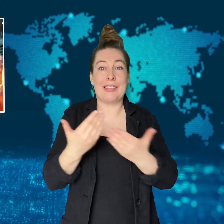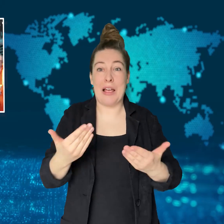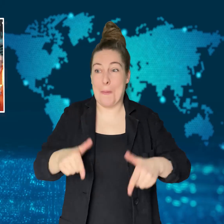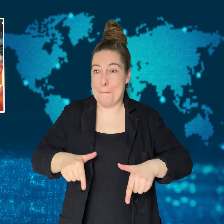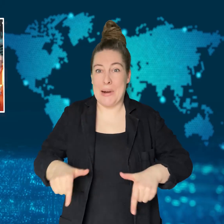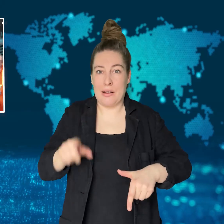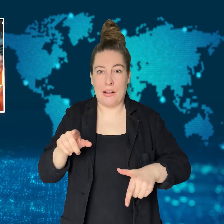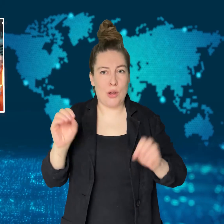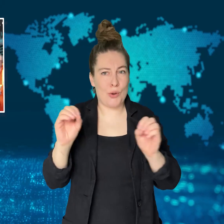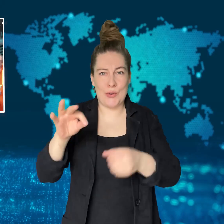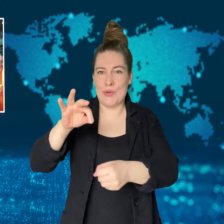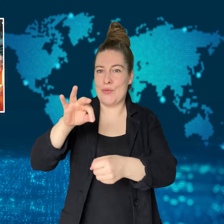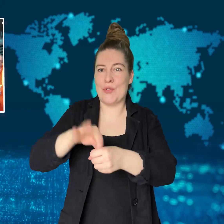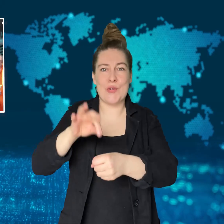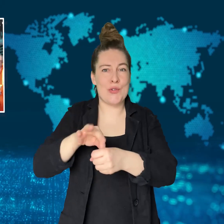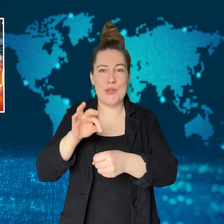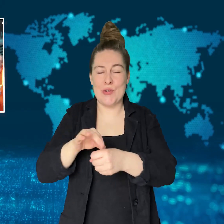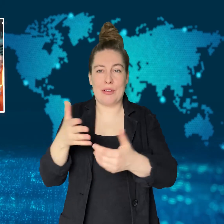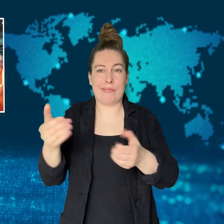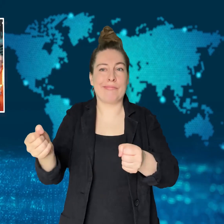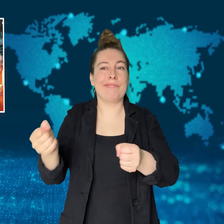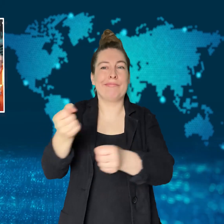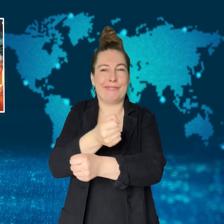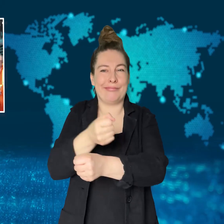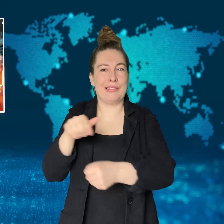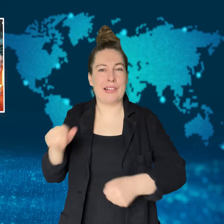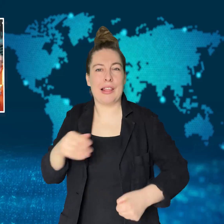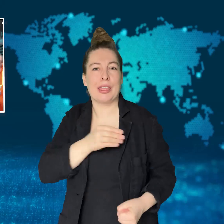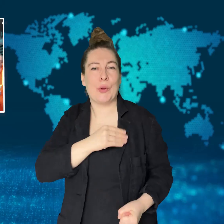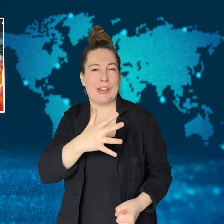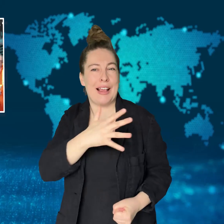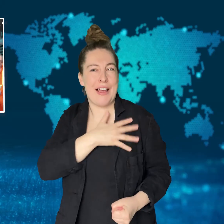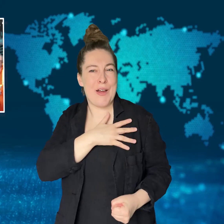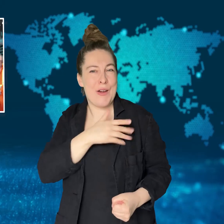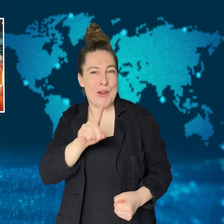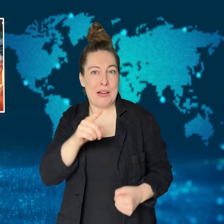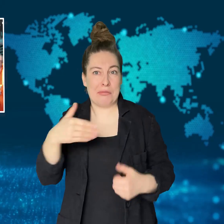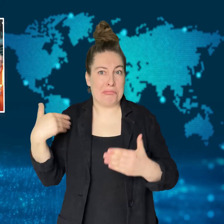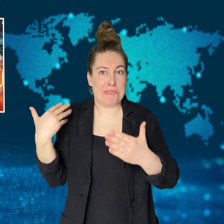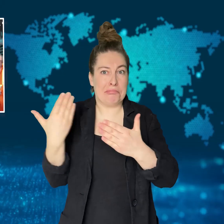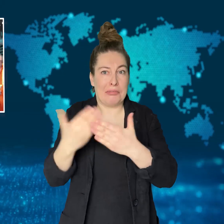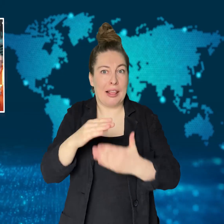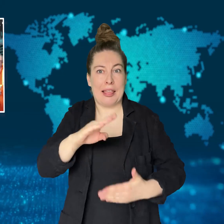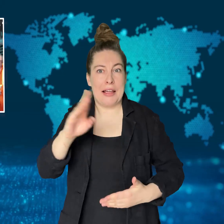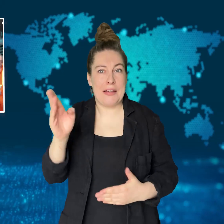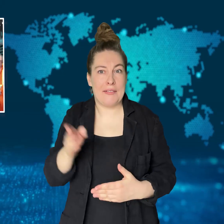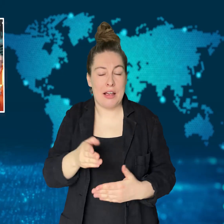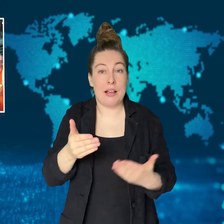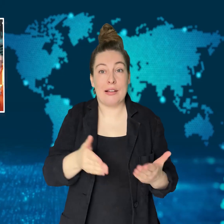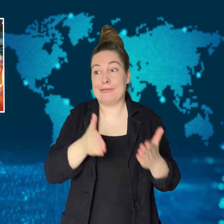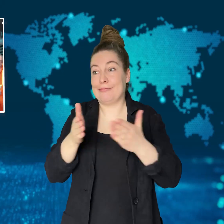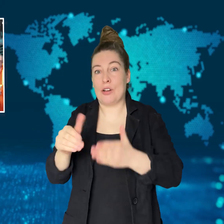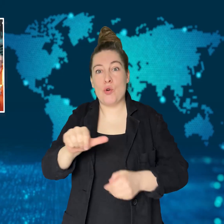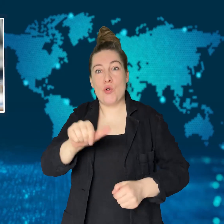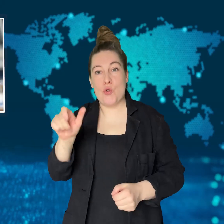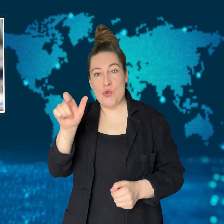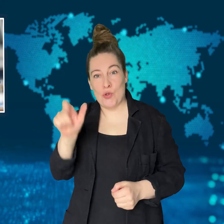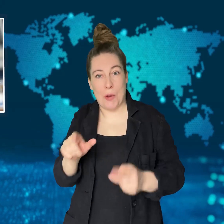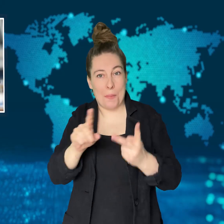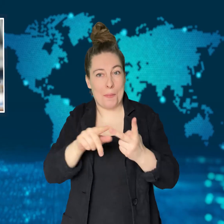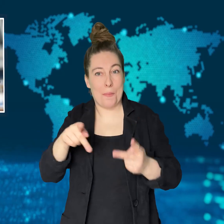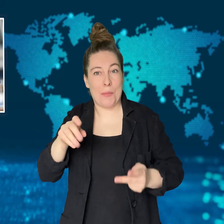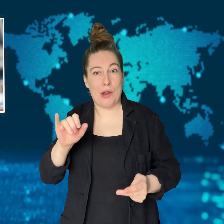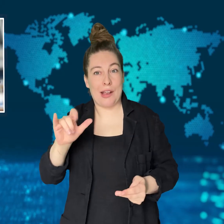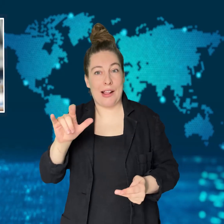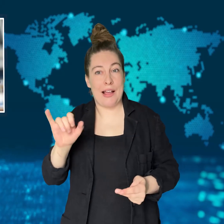He has never won an election, because of the way he replaced Trudeau.